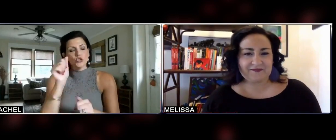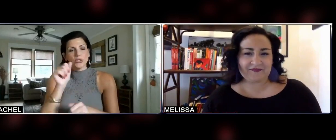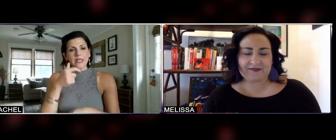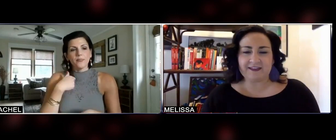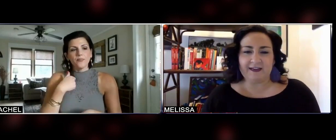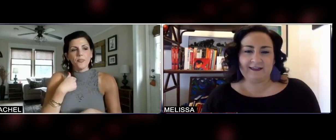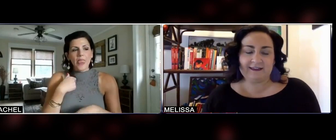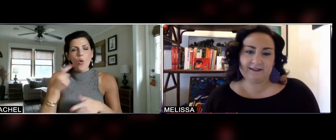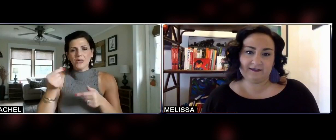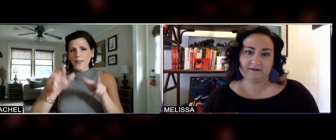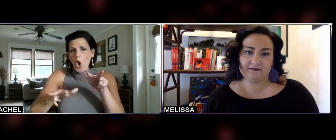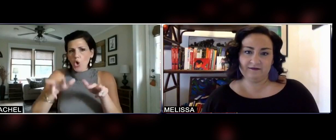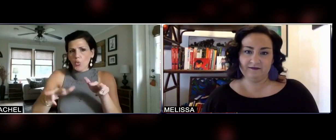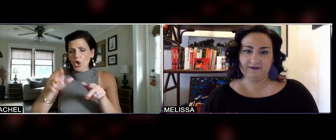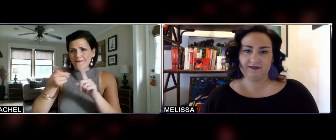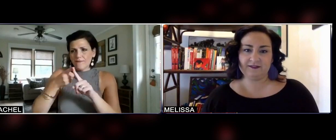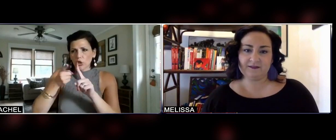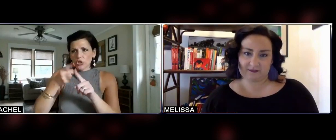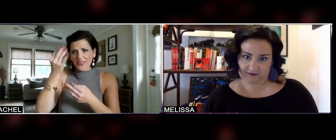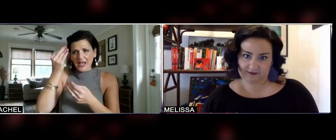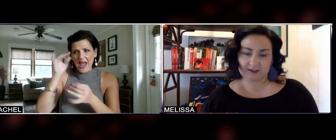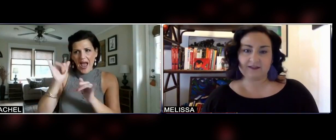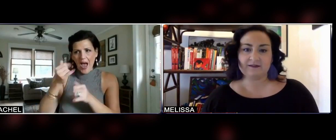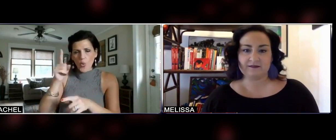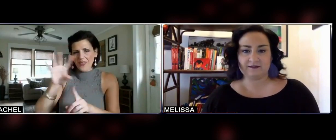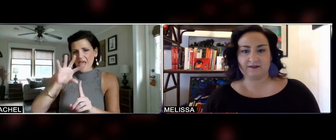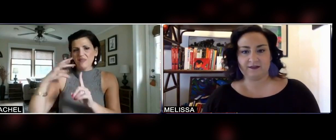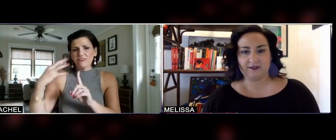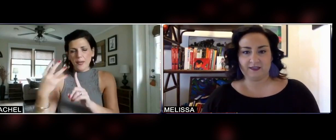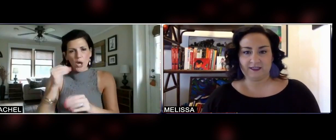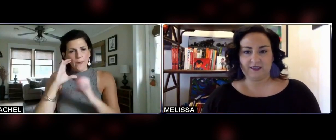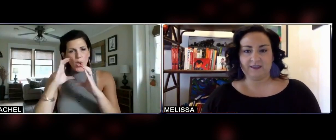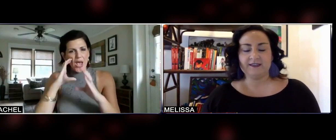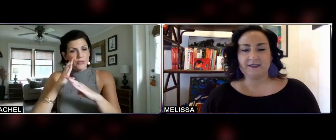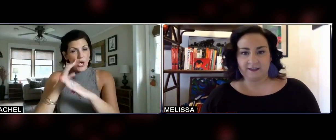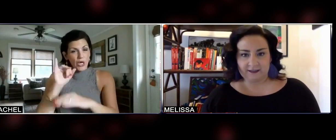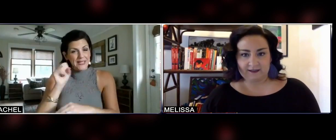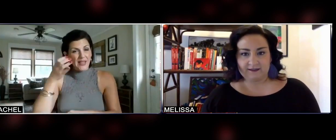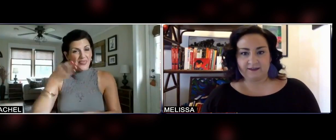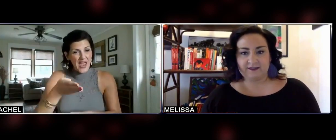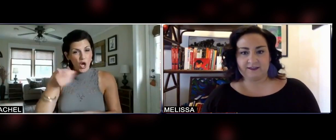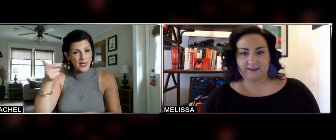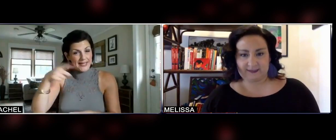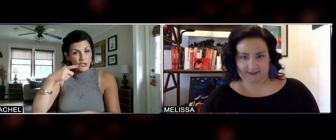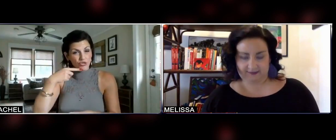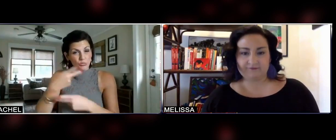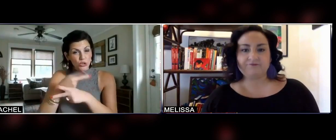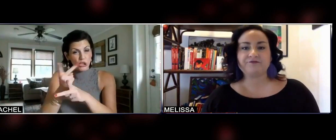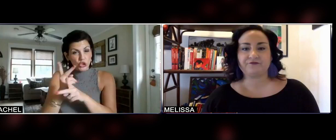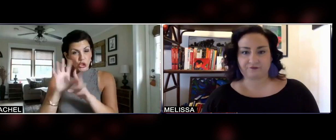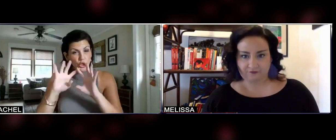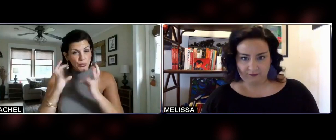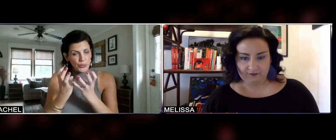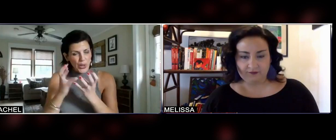It's interesting... it was a bit awkward at first thinking about how they would spotlight us. There were communication barriers. The producers are hearing.